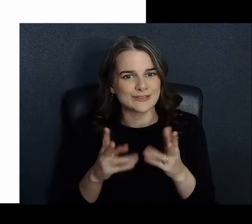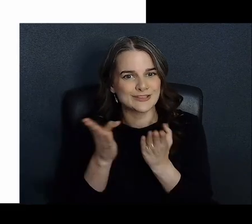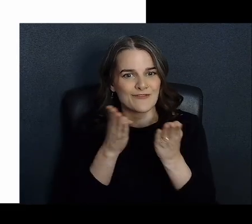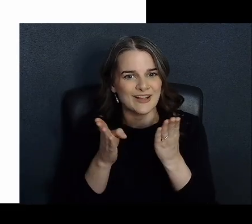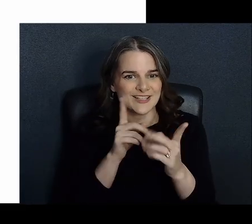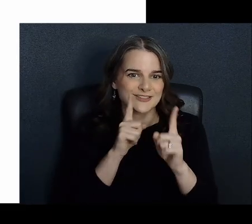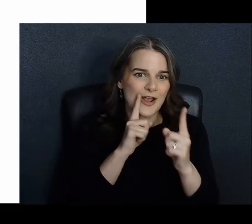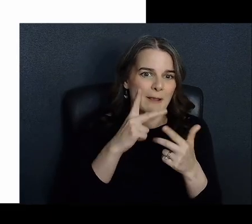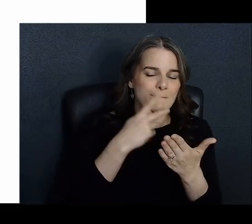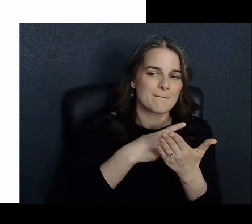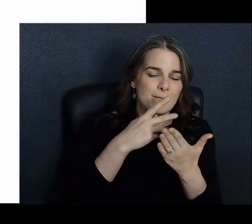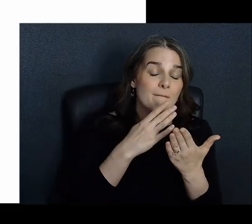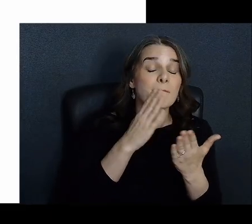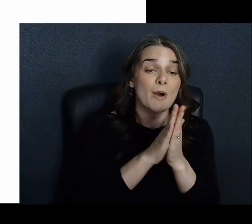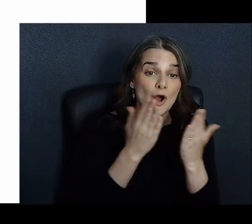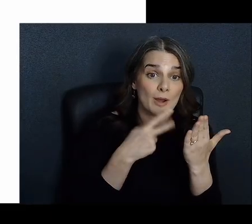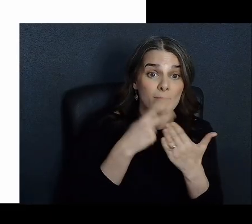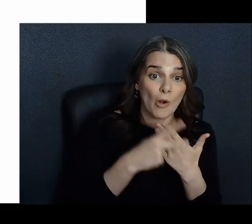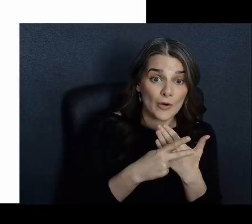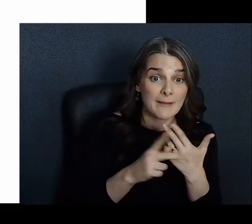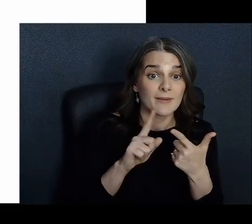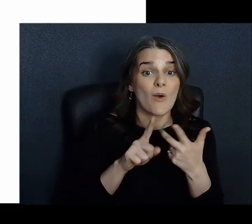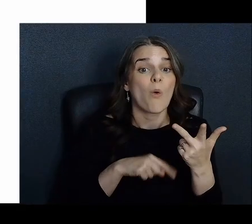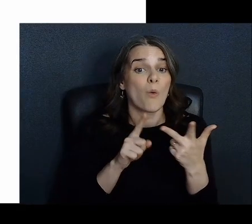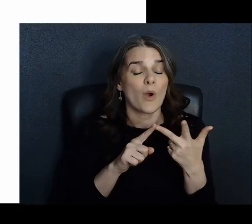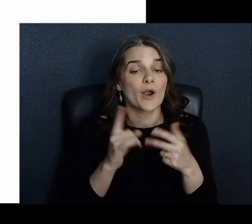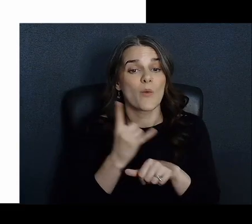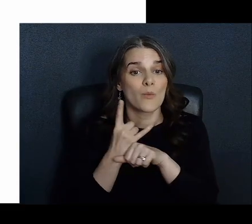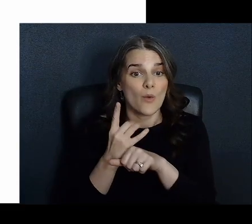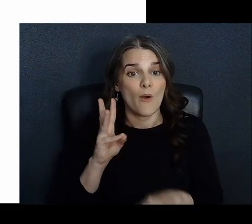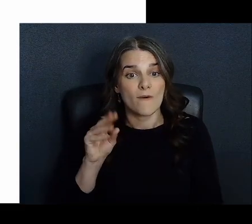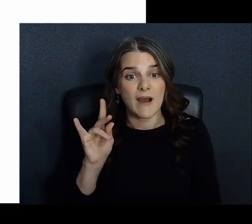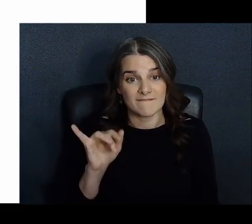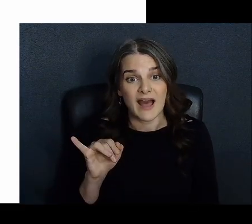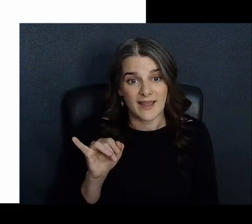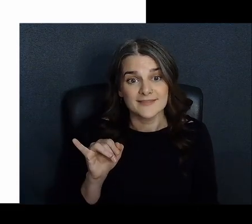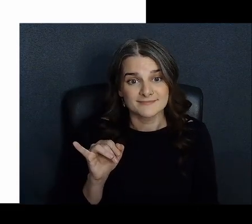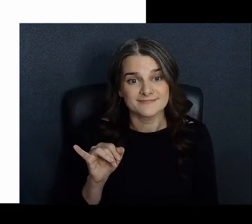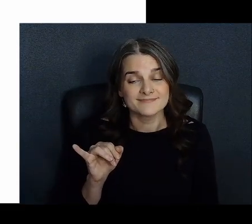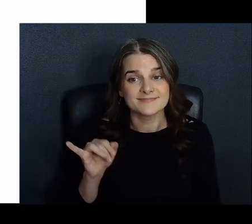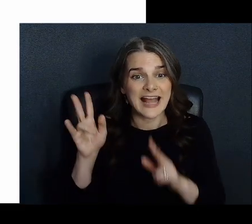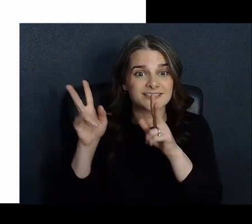Or I can also use this as a Wi-Fi capability. I can download the books on there.